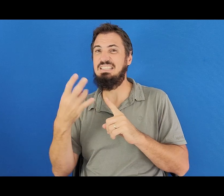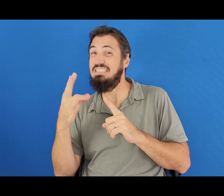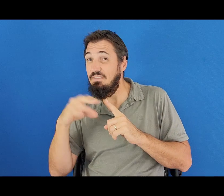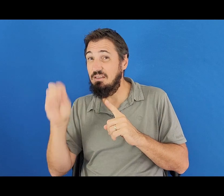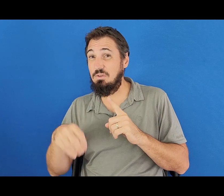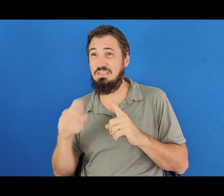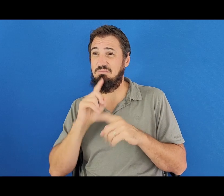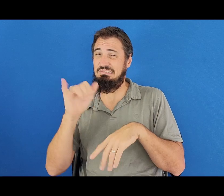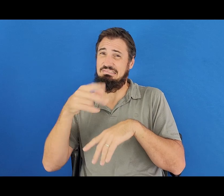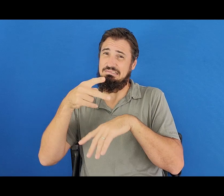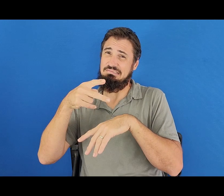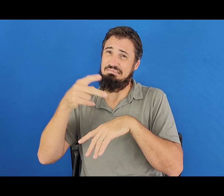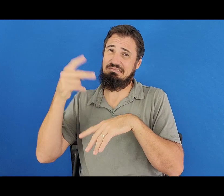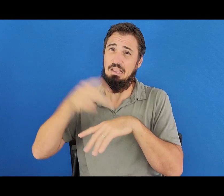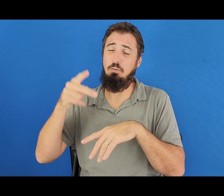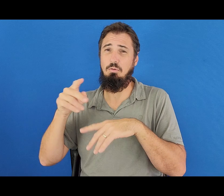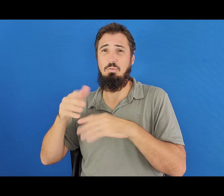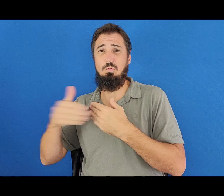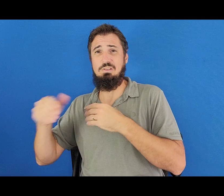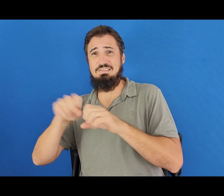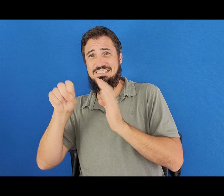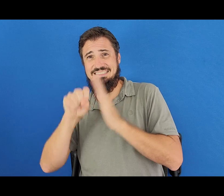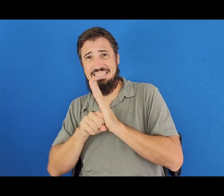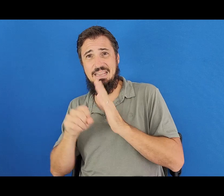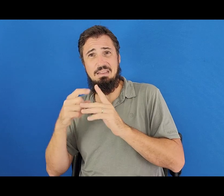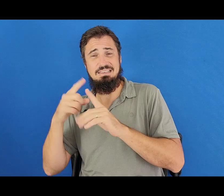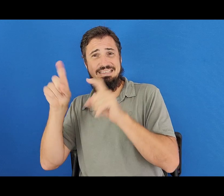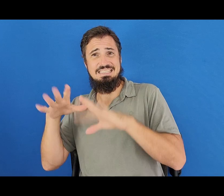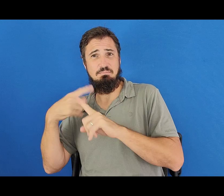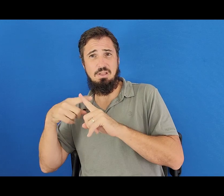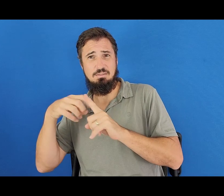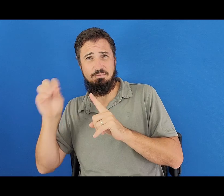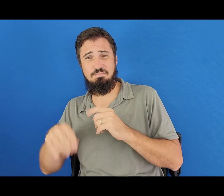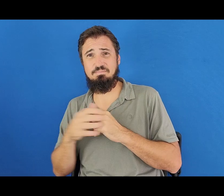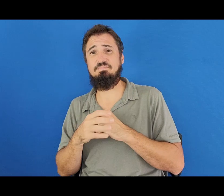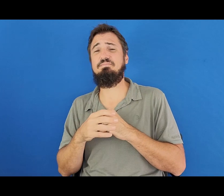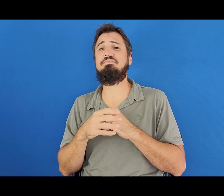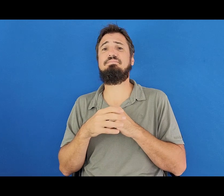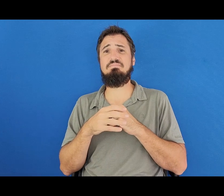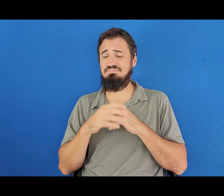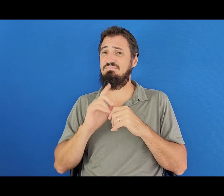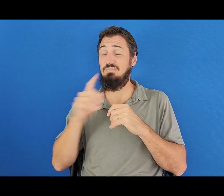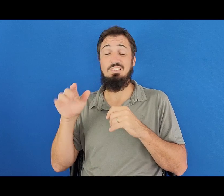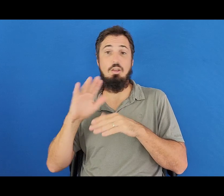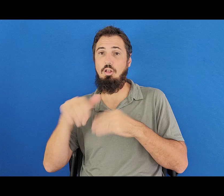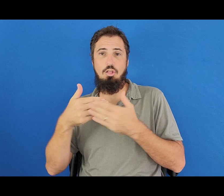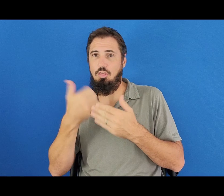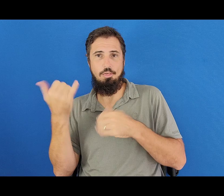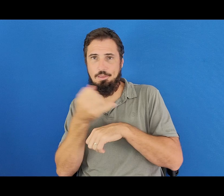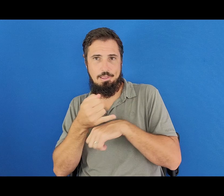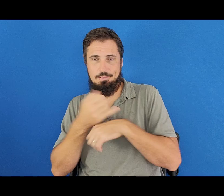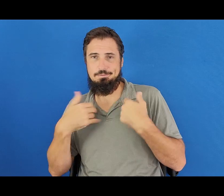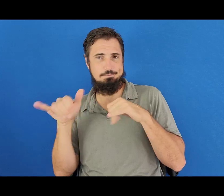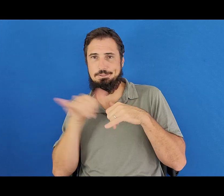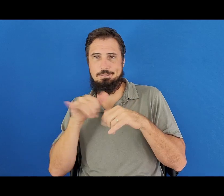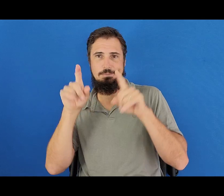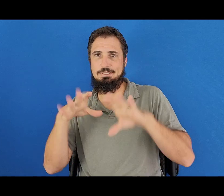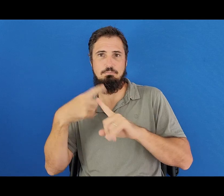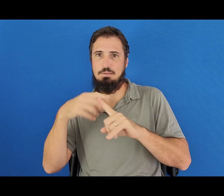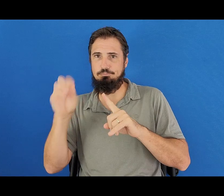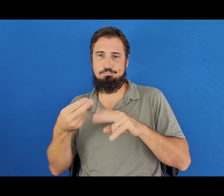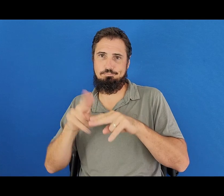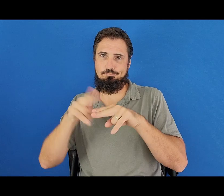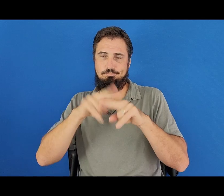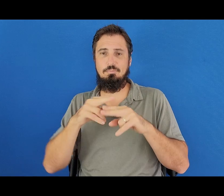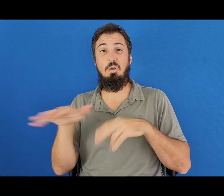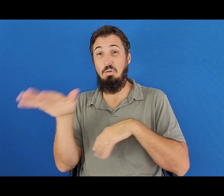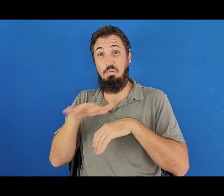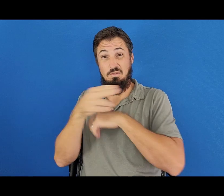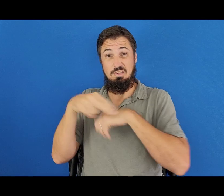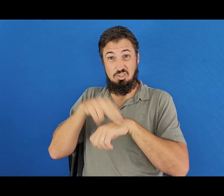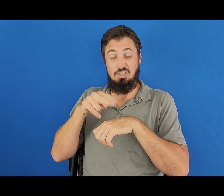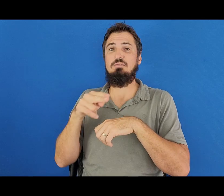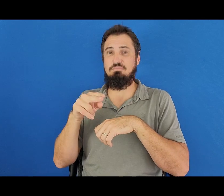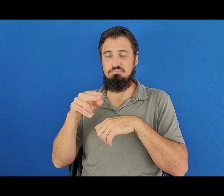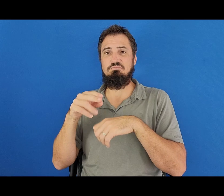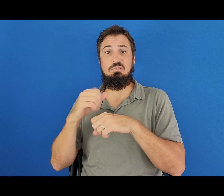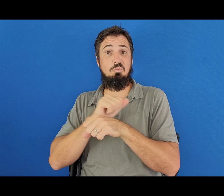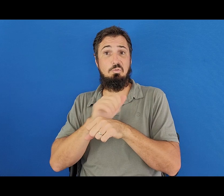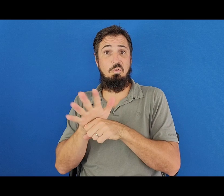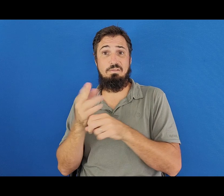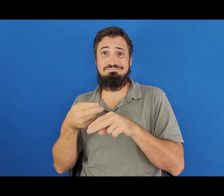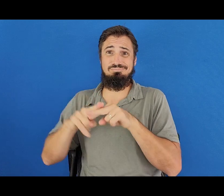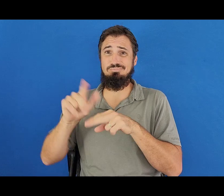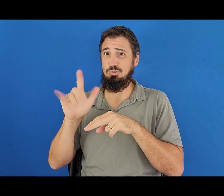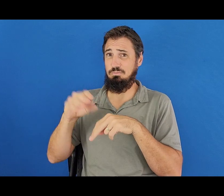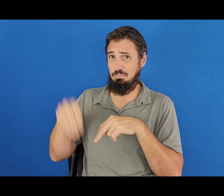That’s almost double the statewide test positivity rate. Cases and test positivity rates are rising on all islands. Nationally, the CDC reports that cases rose 25 percent across the country last week.